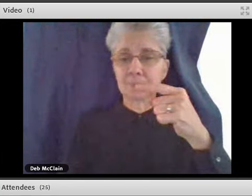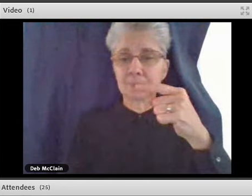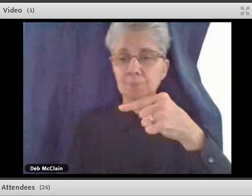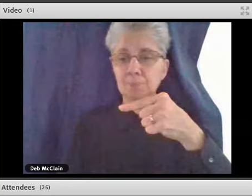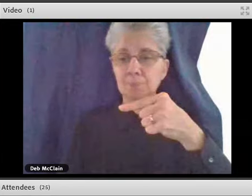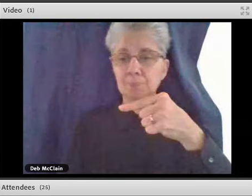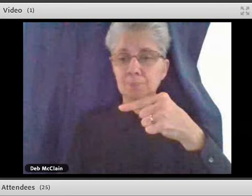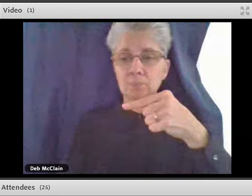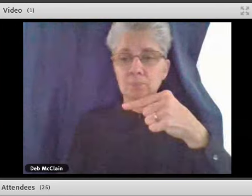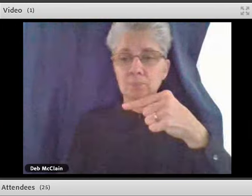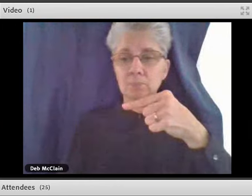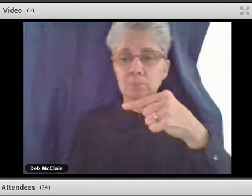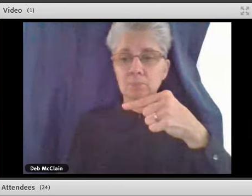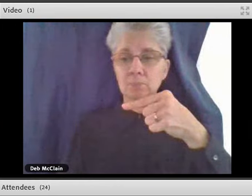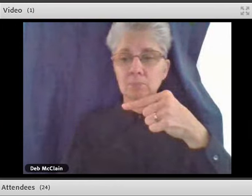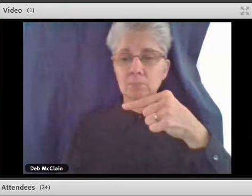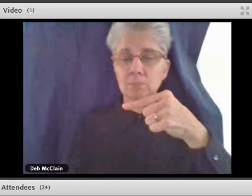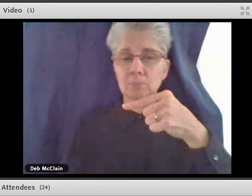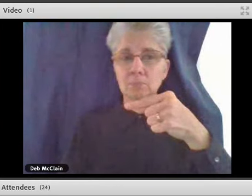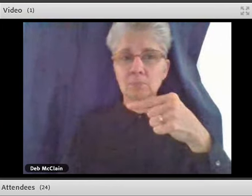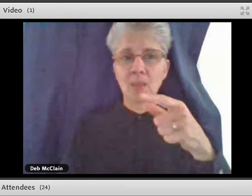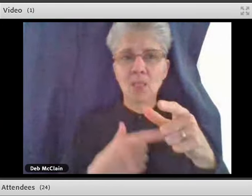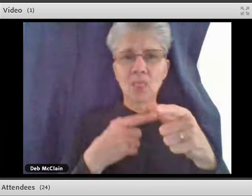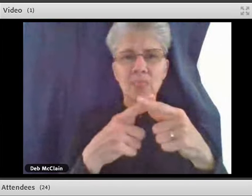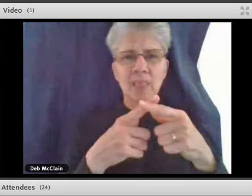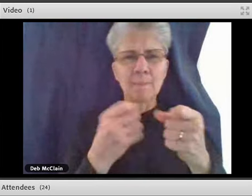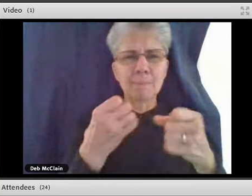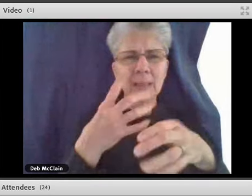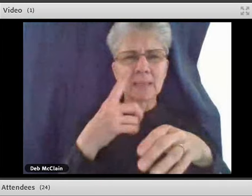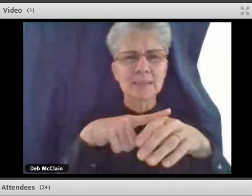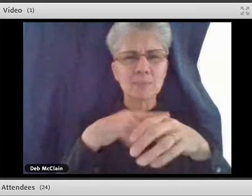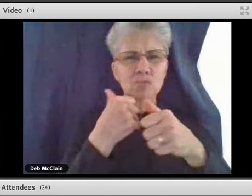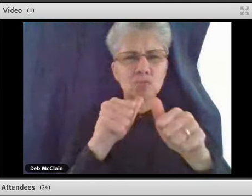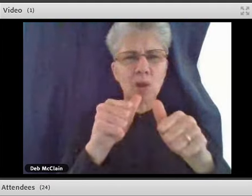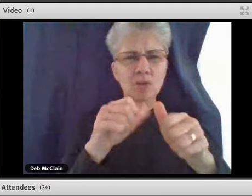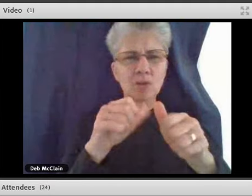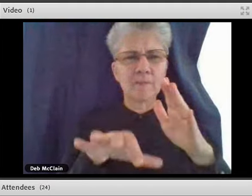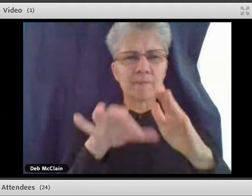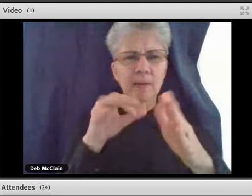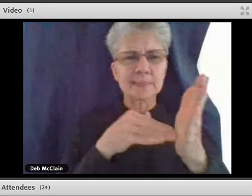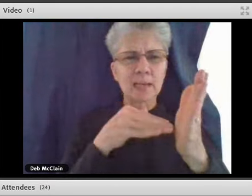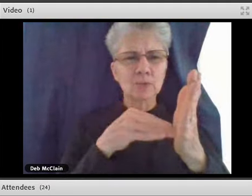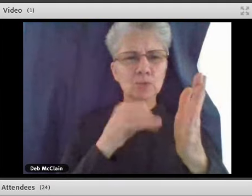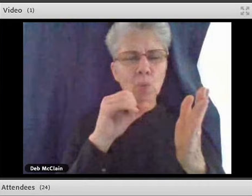Again, the National Center for Education Statistics. You can get some information there.